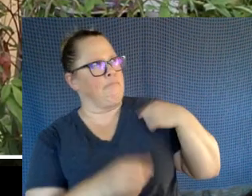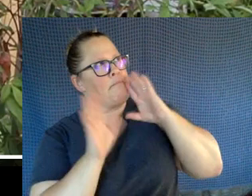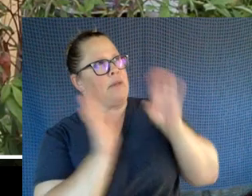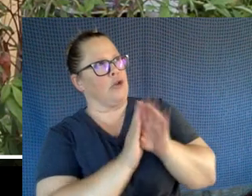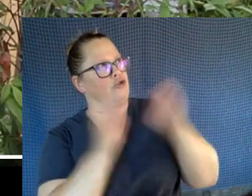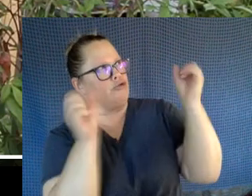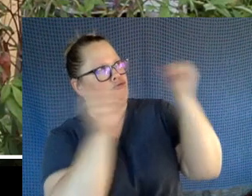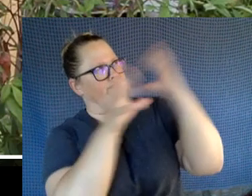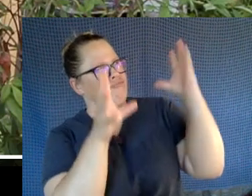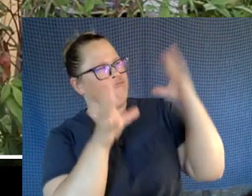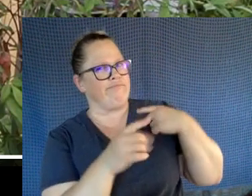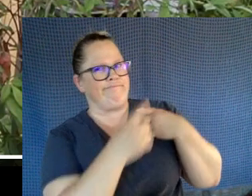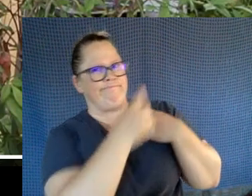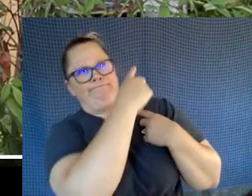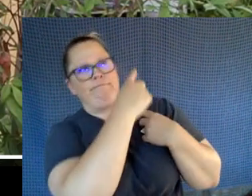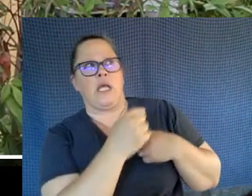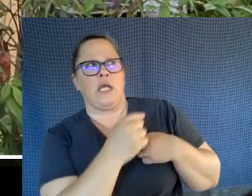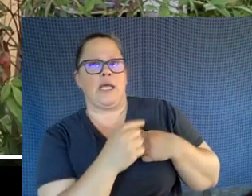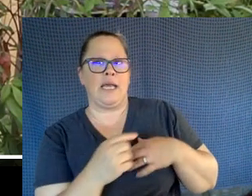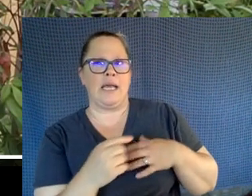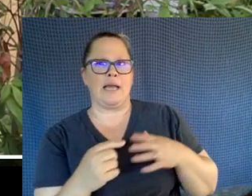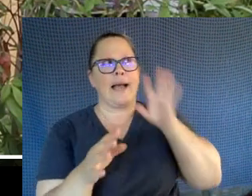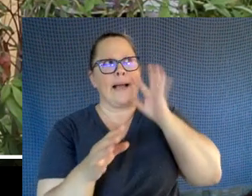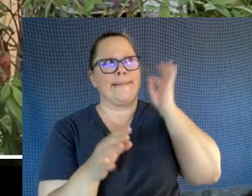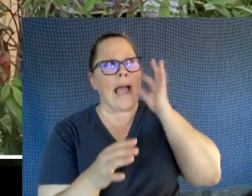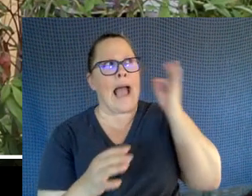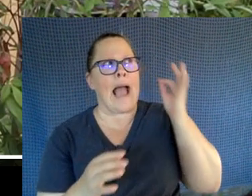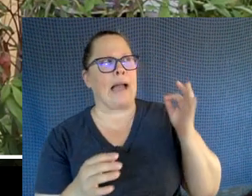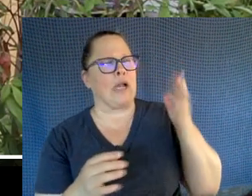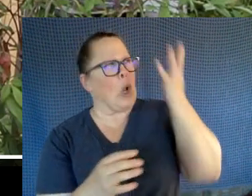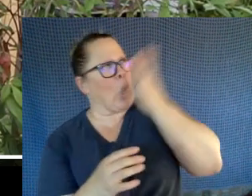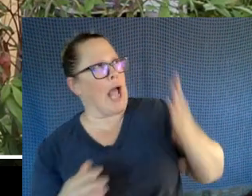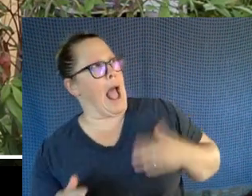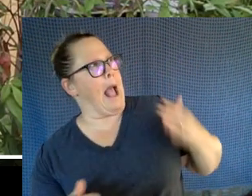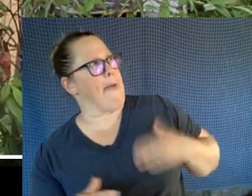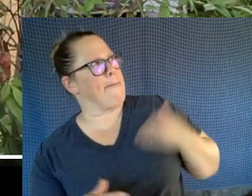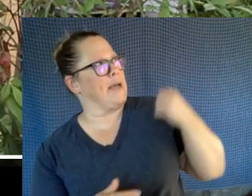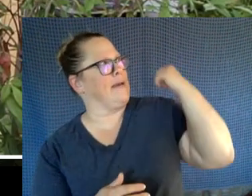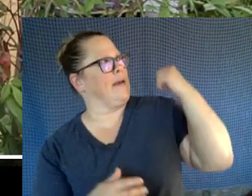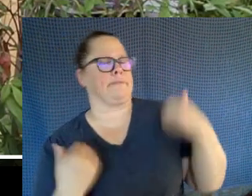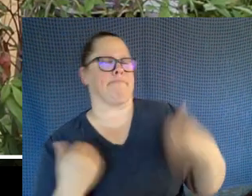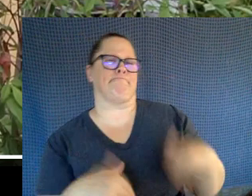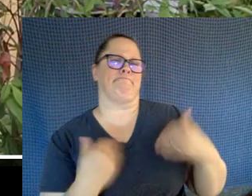his studio too. Look how happy he looks right there . A happy gentlemen. Qe actually